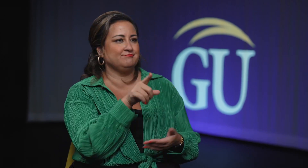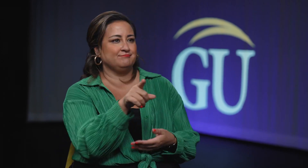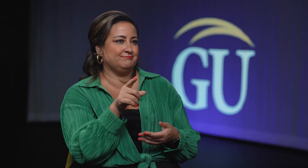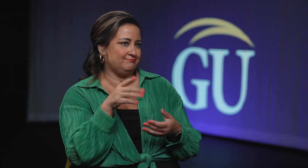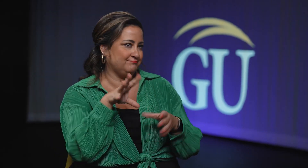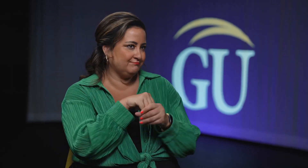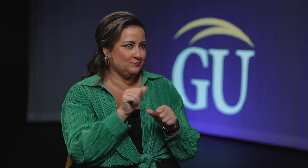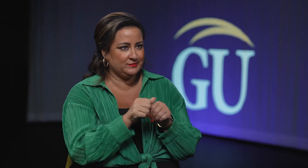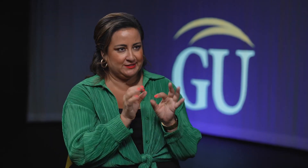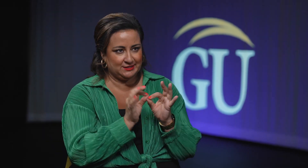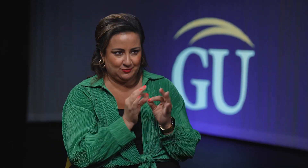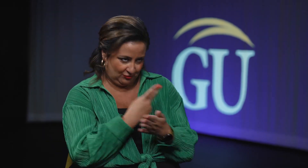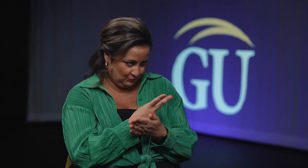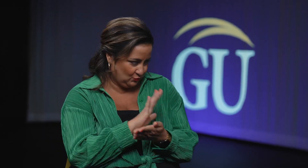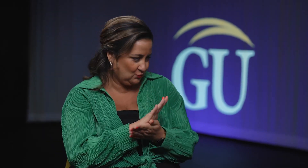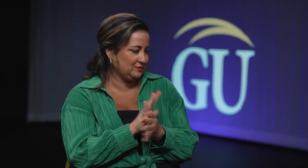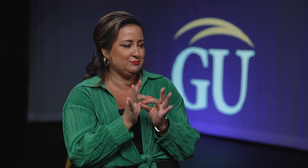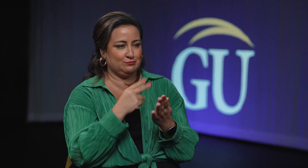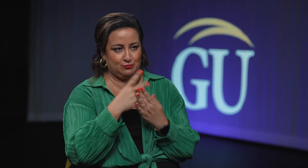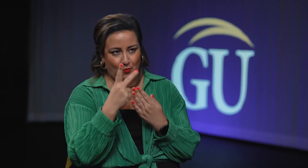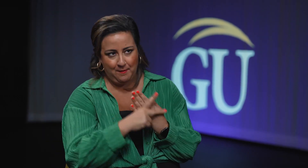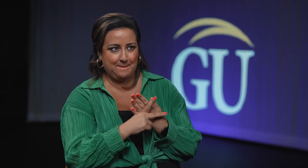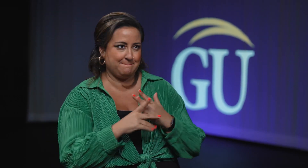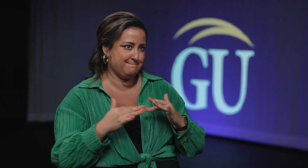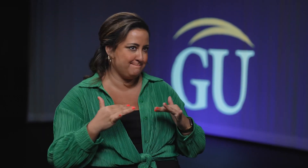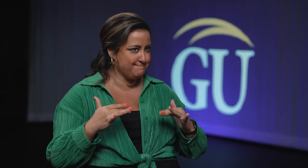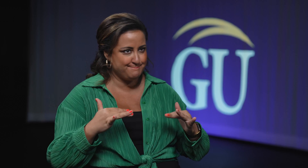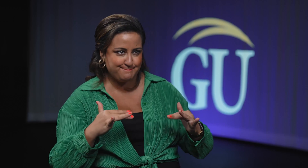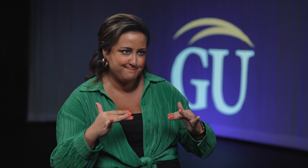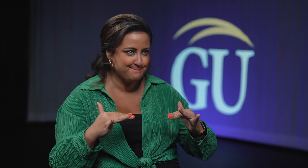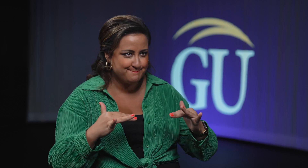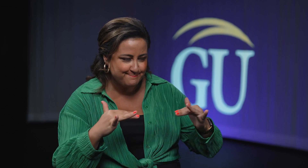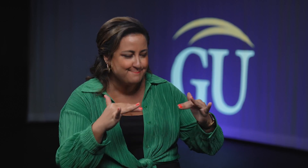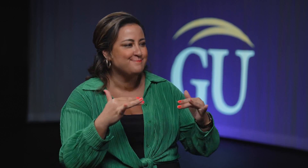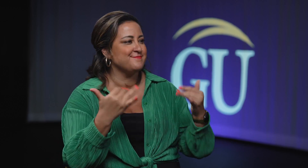you were involved with the interpreting program for graduate school.